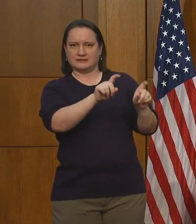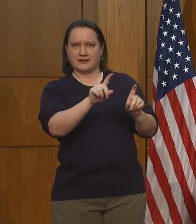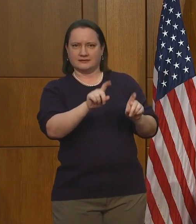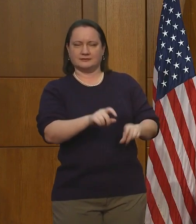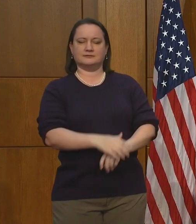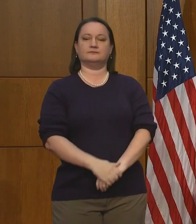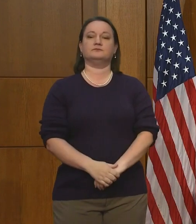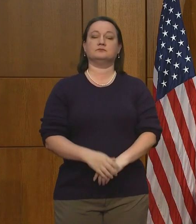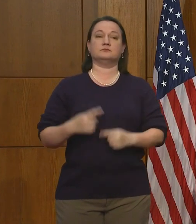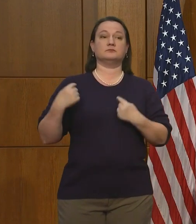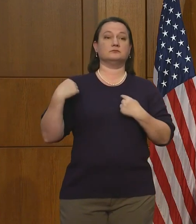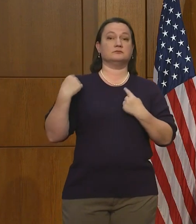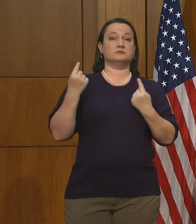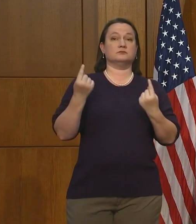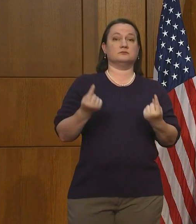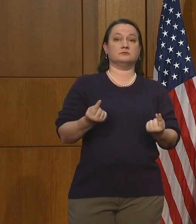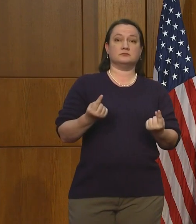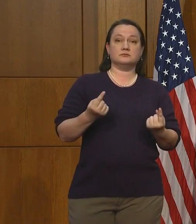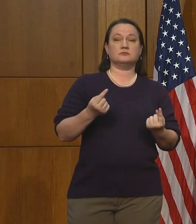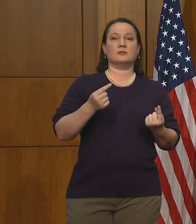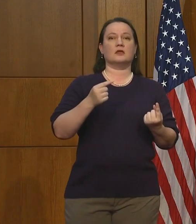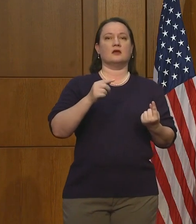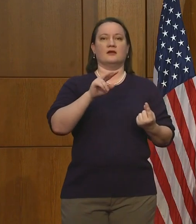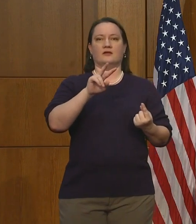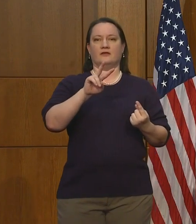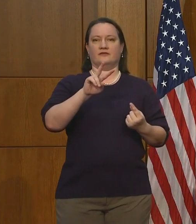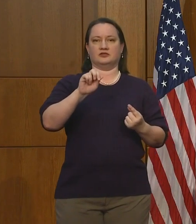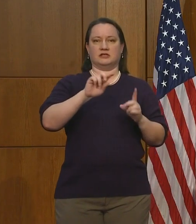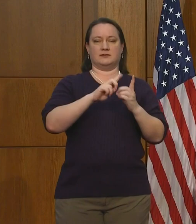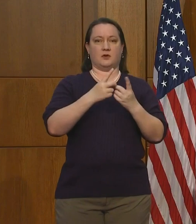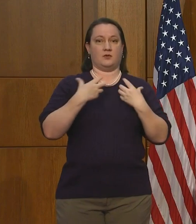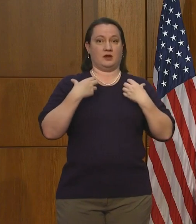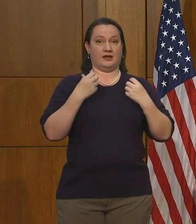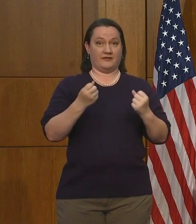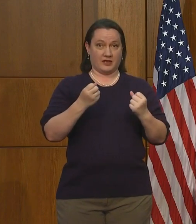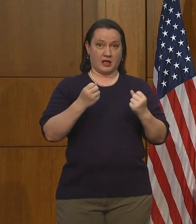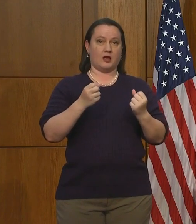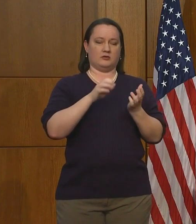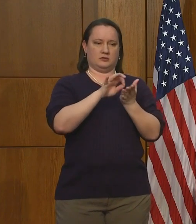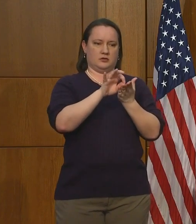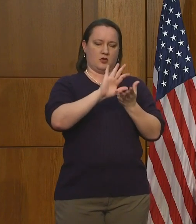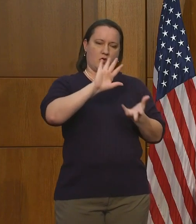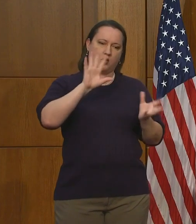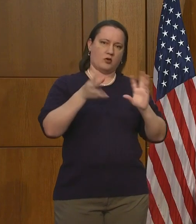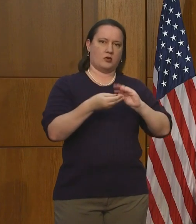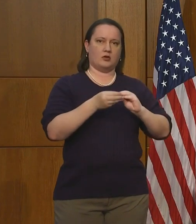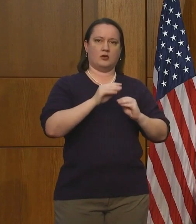TEST. FROM THE BEGINNING OF THIS PANDEMIC THE VIRGINIA